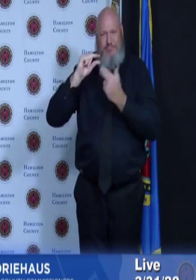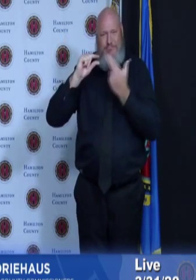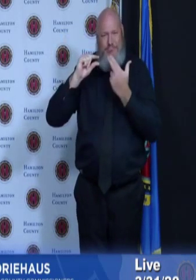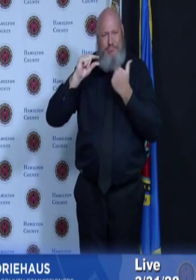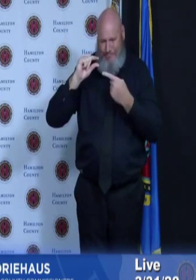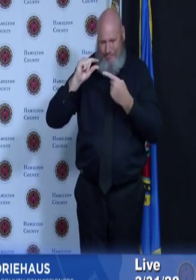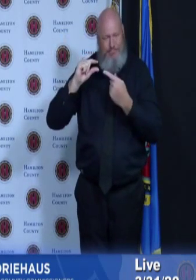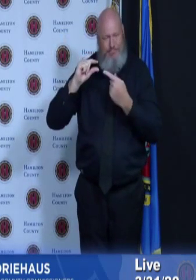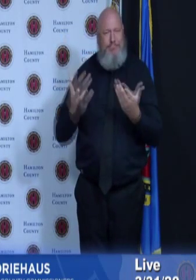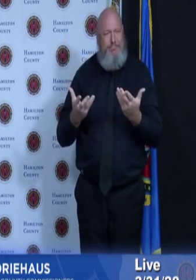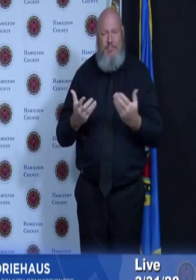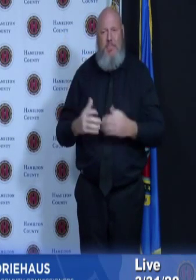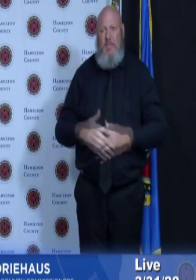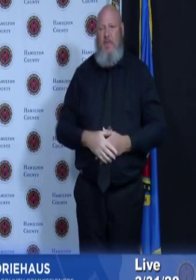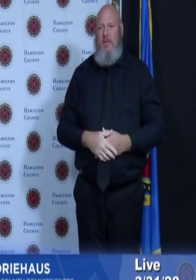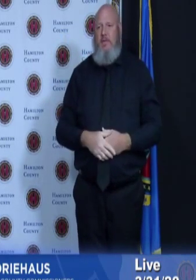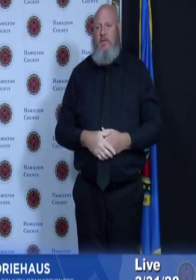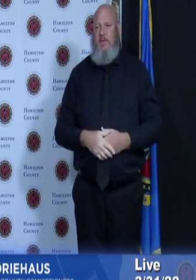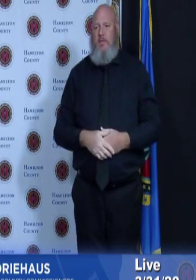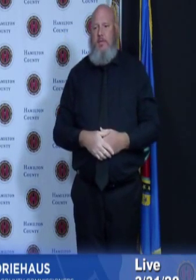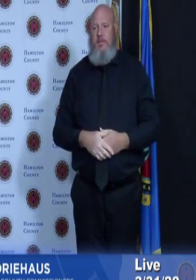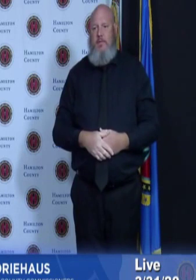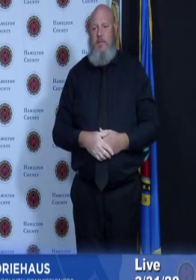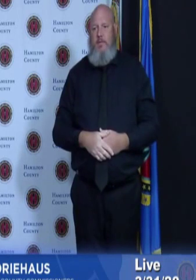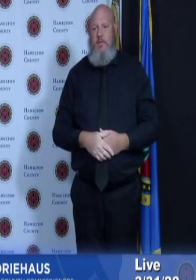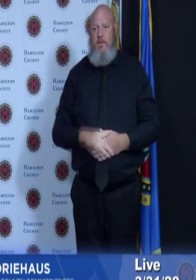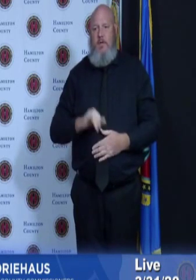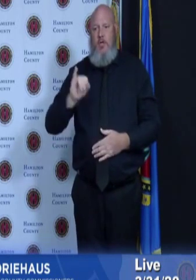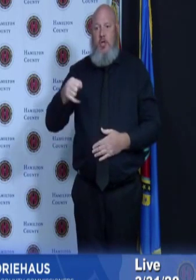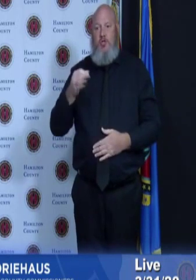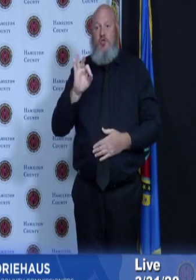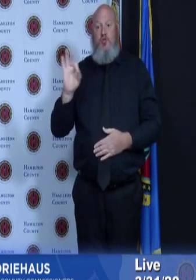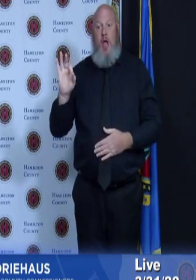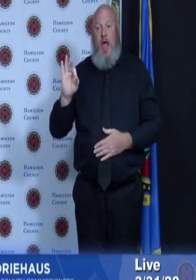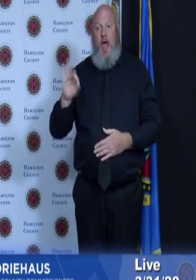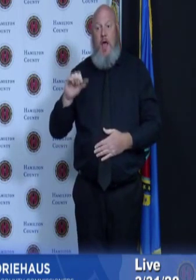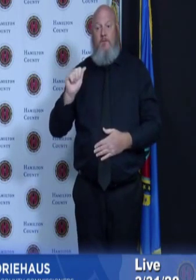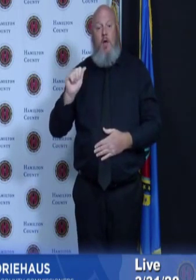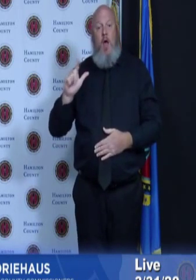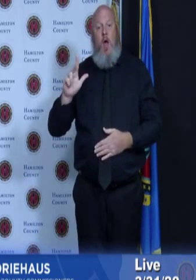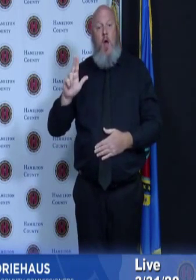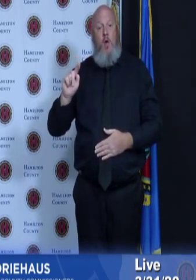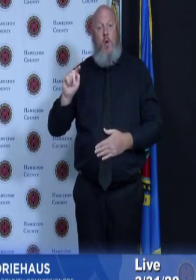that end we have implemented a hiring freeze we have placed a moratorium on